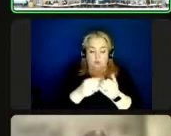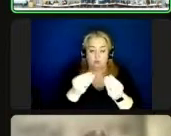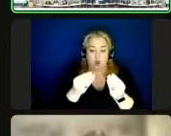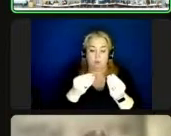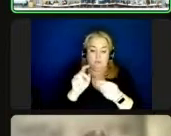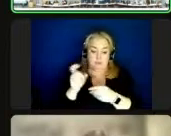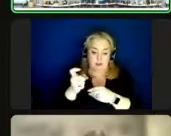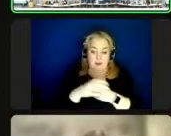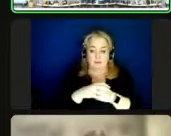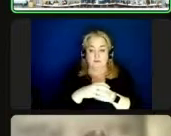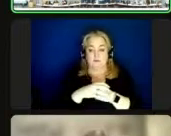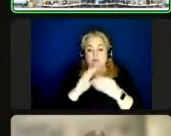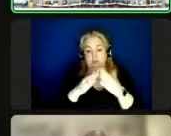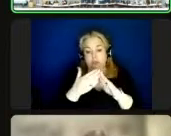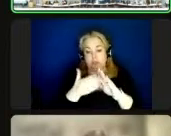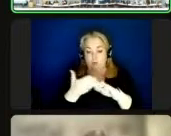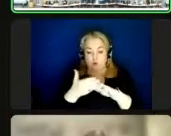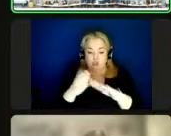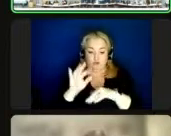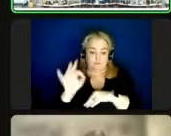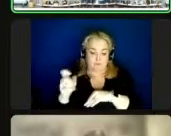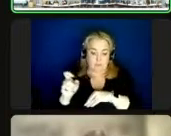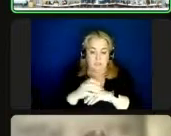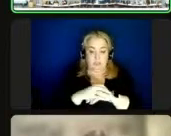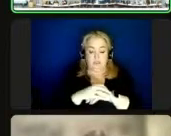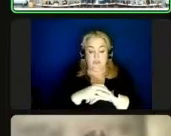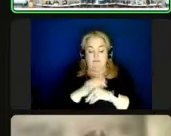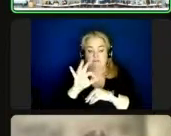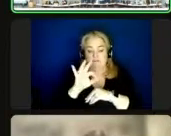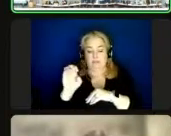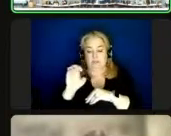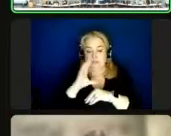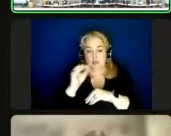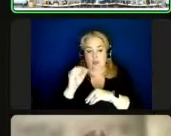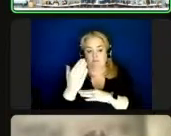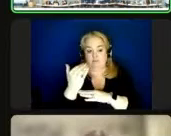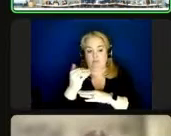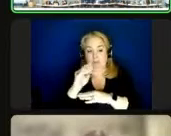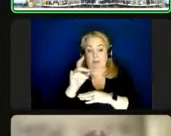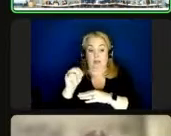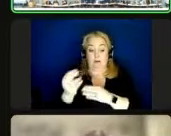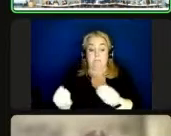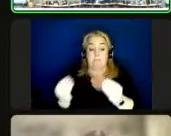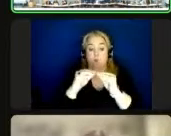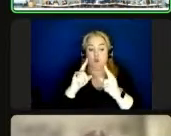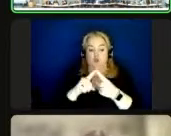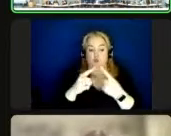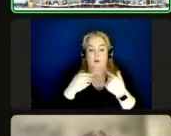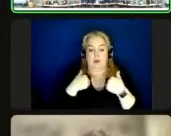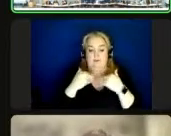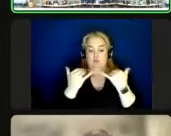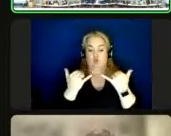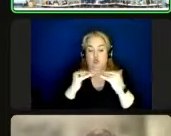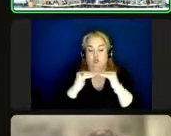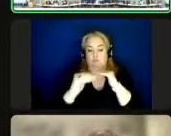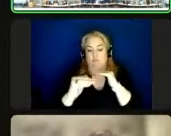SAPIEN AND WE HAVEN'T THE PARTICULARLY MORE THAN THE REVENUES WE'RE BRINGING IN